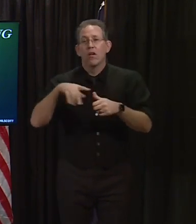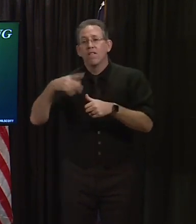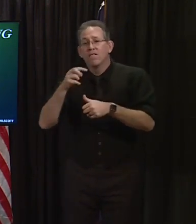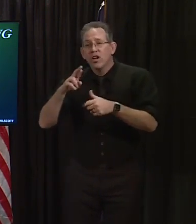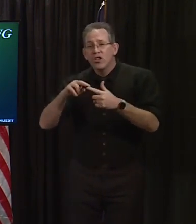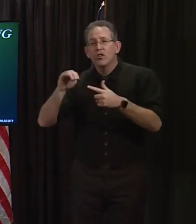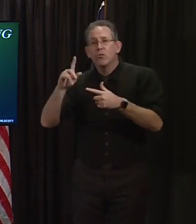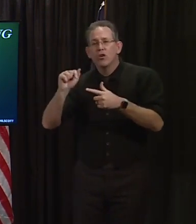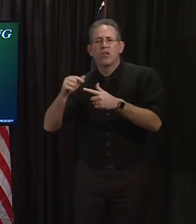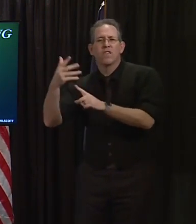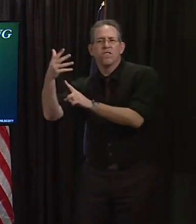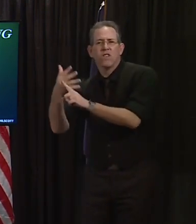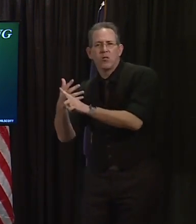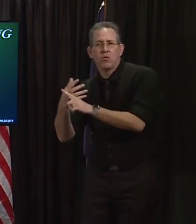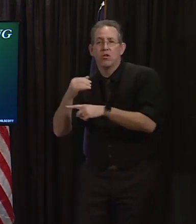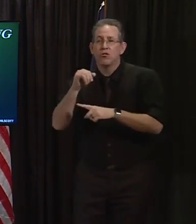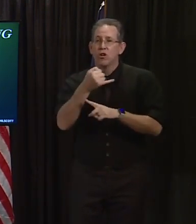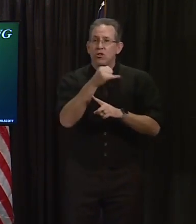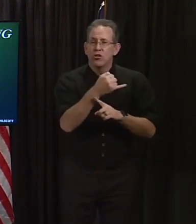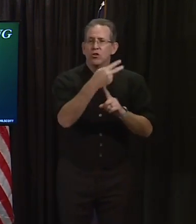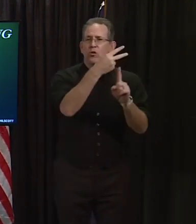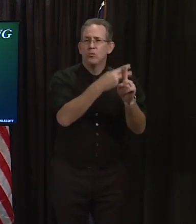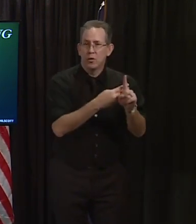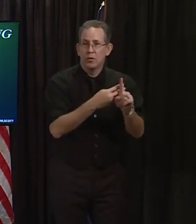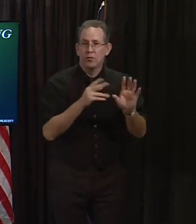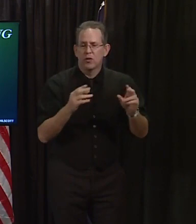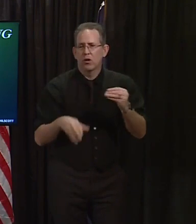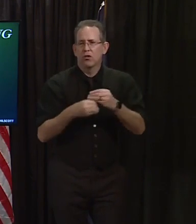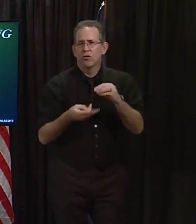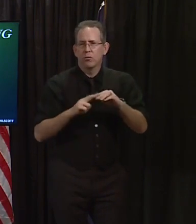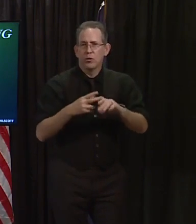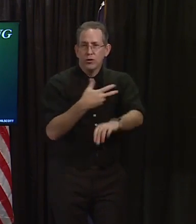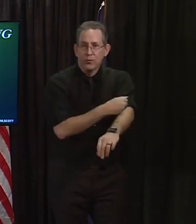to look for opportunities to make it easier for every vermonter to get